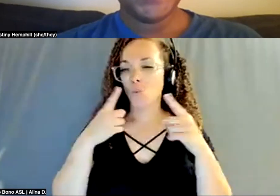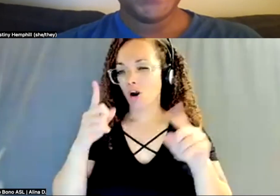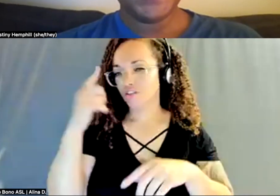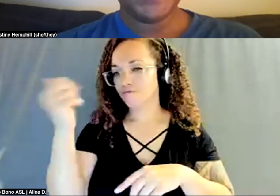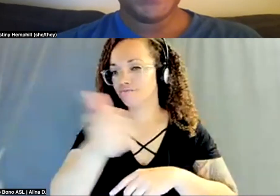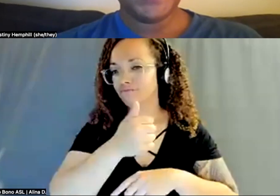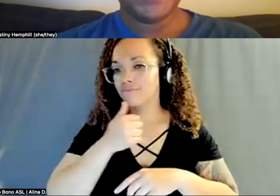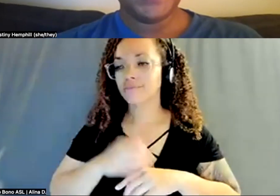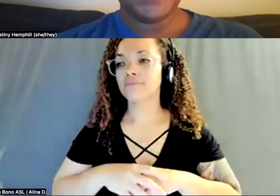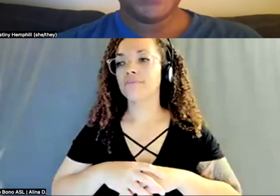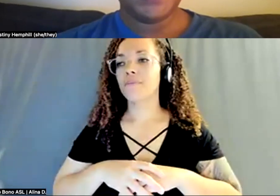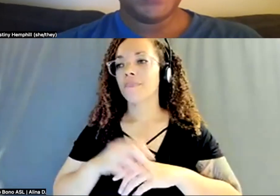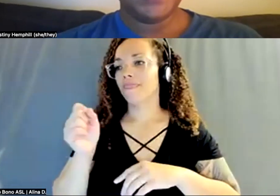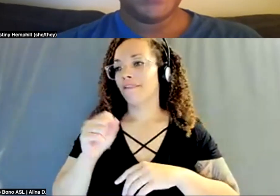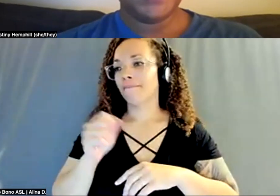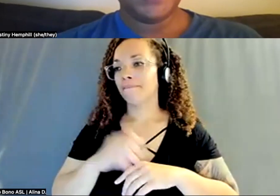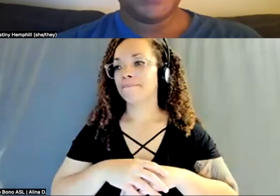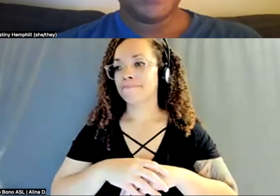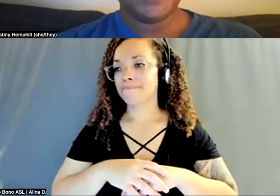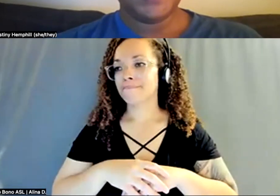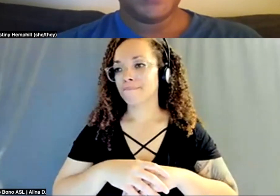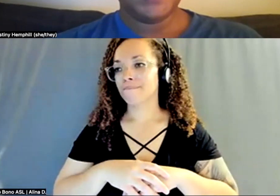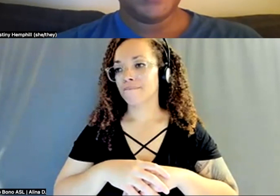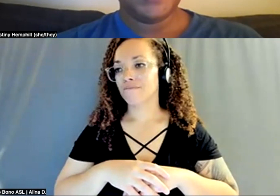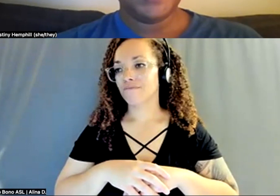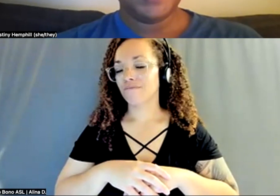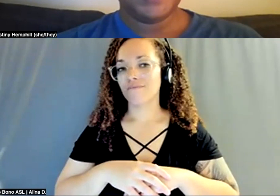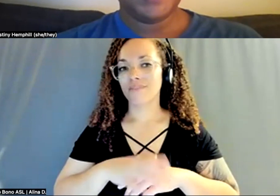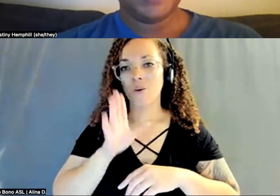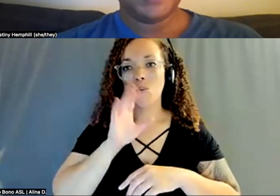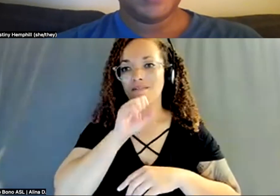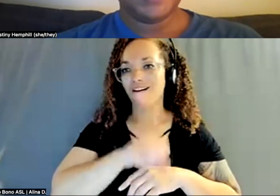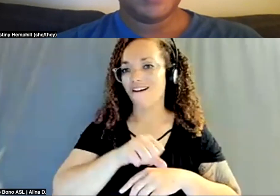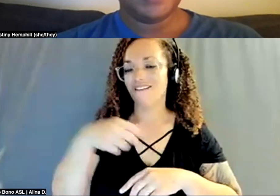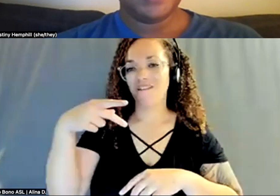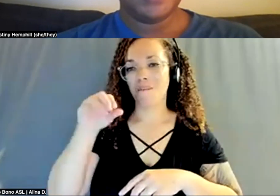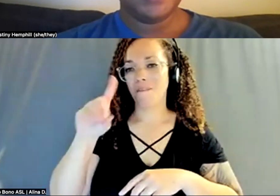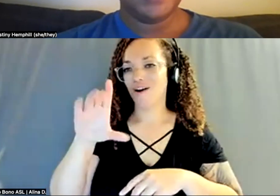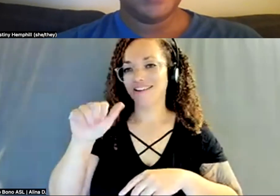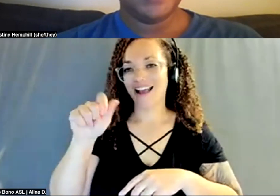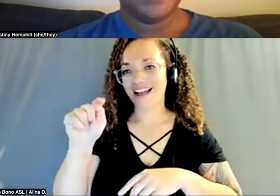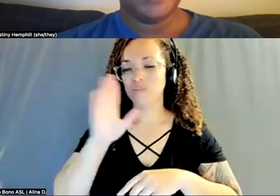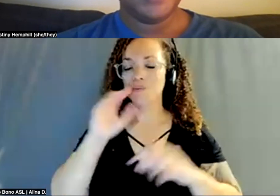it's a podcast will be incredible. That would be Yeah, hearing y'all talk about these concepts